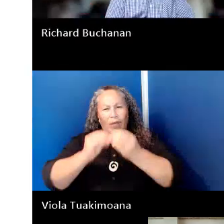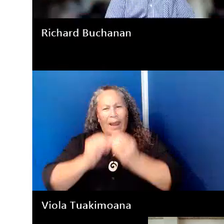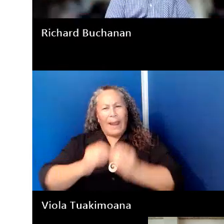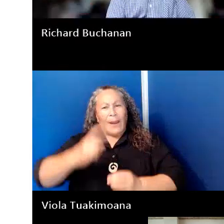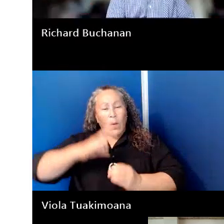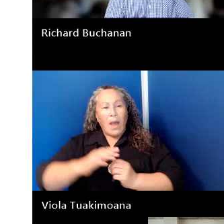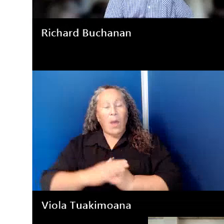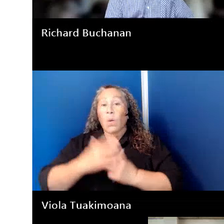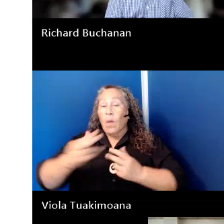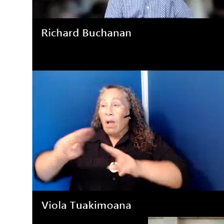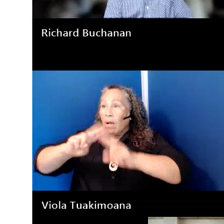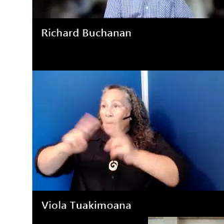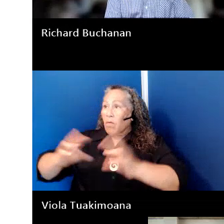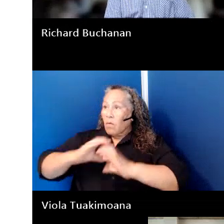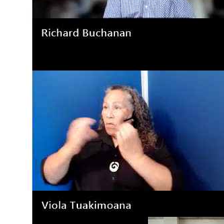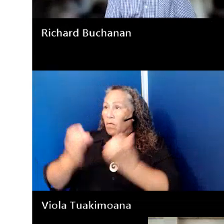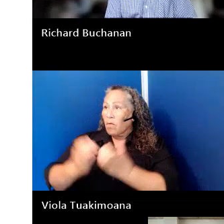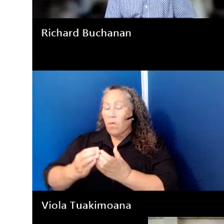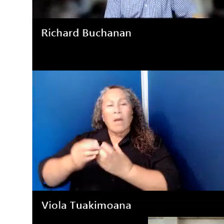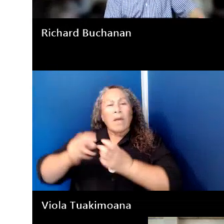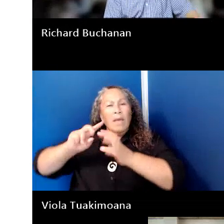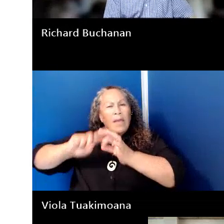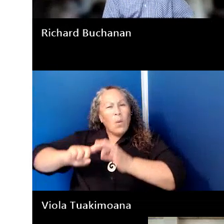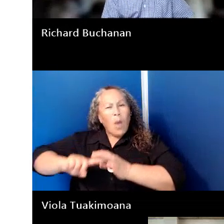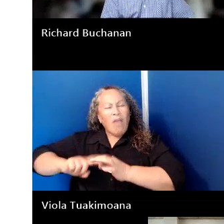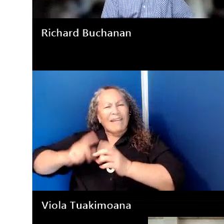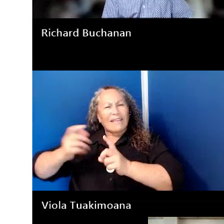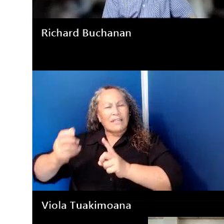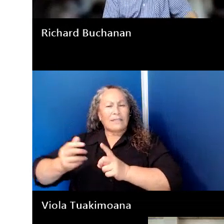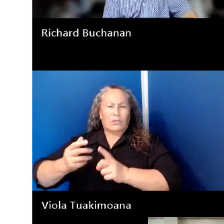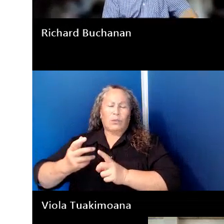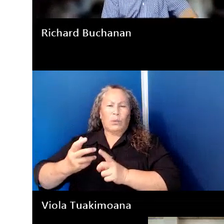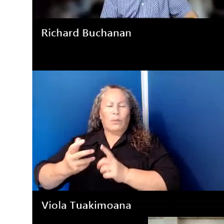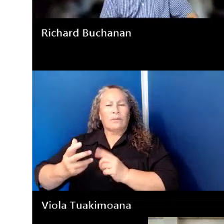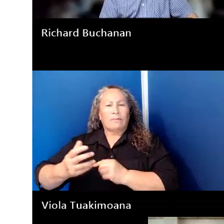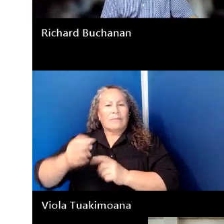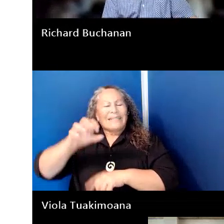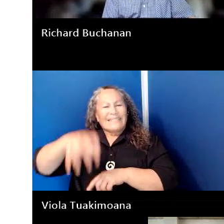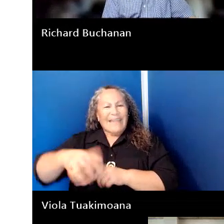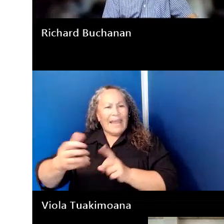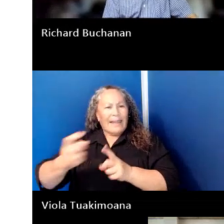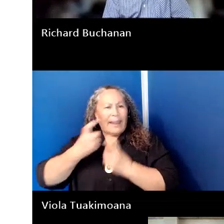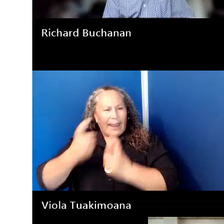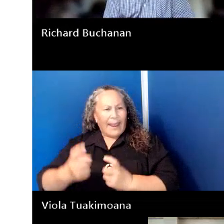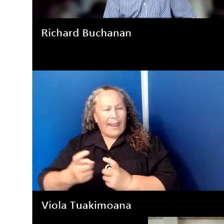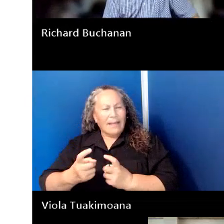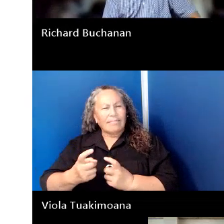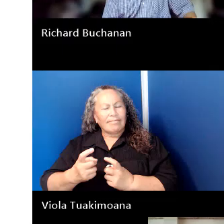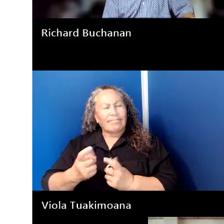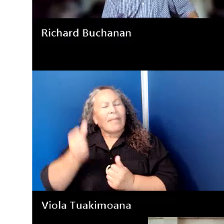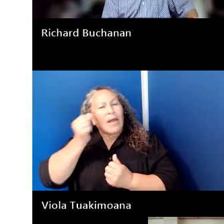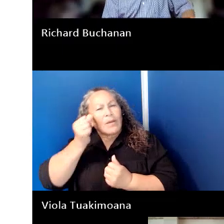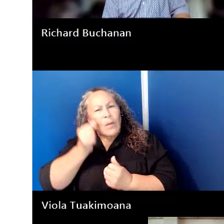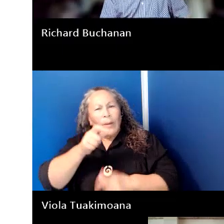Commission of Inquiry into Abuse in State Care found that people with disabilities were abused while living in residential care.